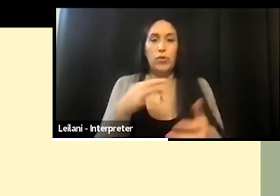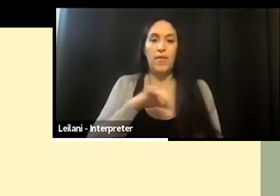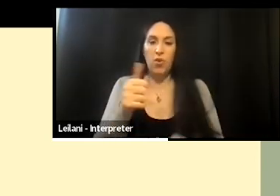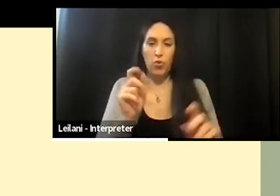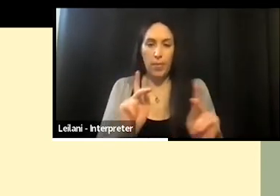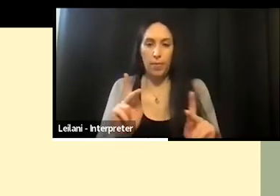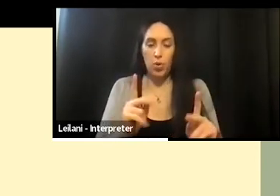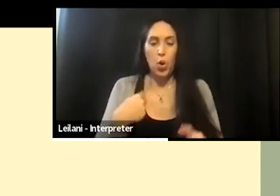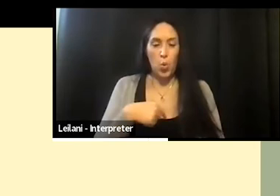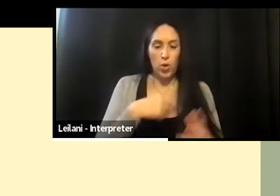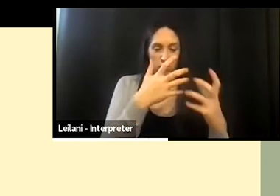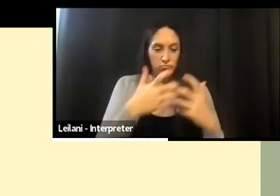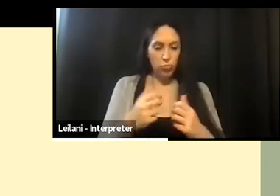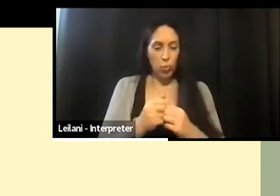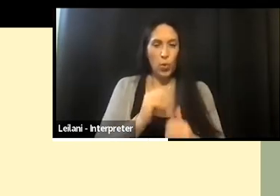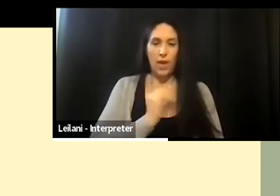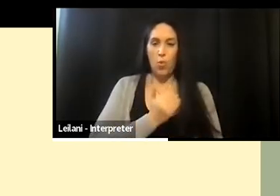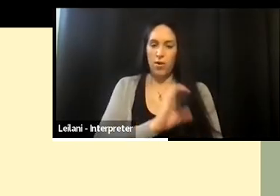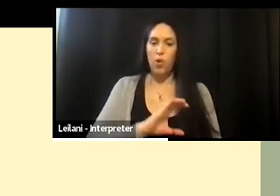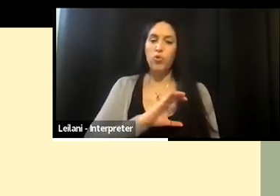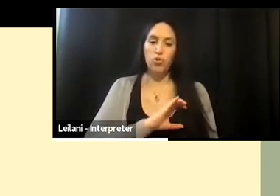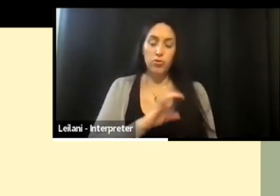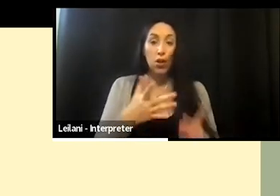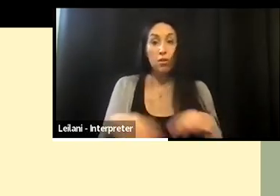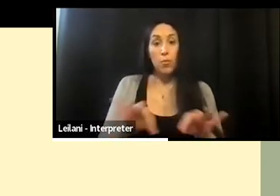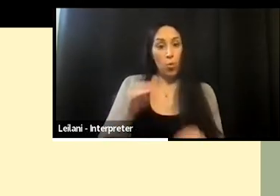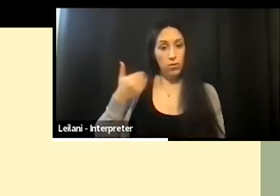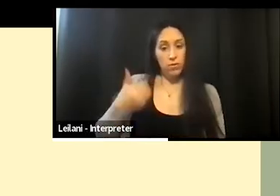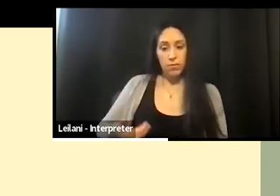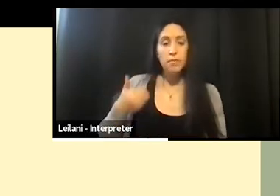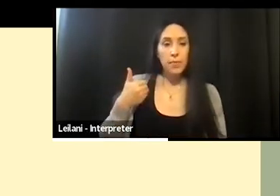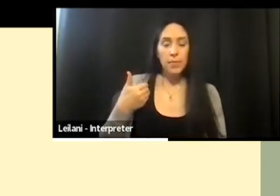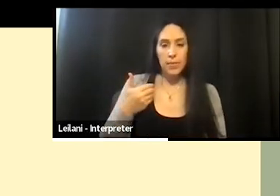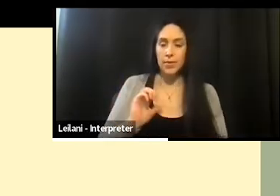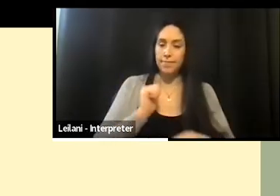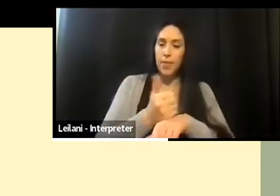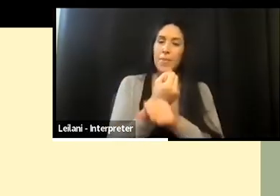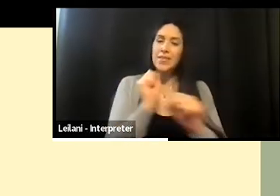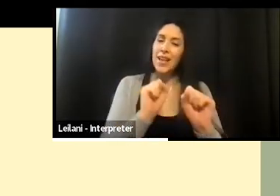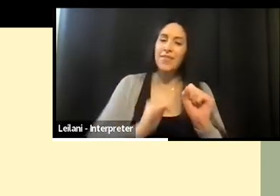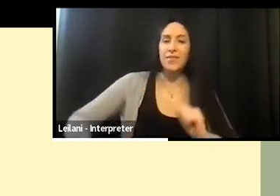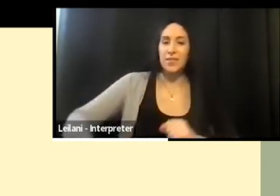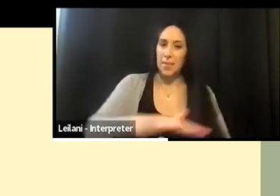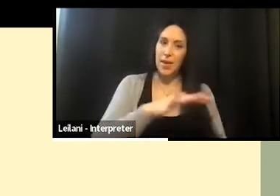It is important as a chaplain to create a container of safe space, because during our program,